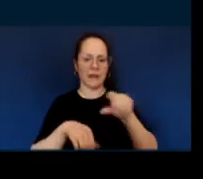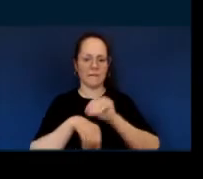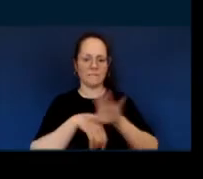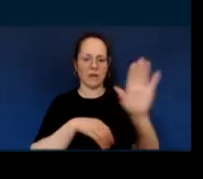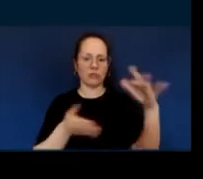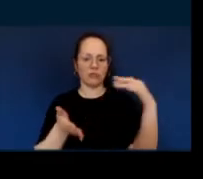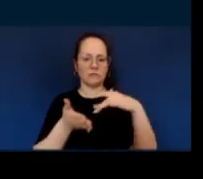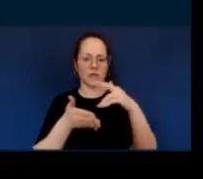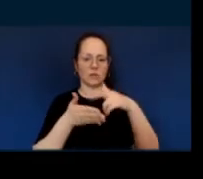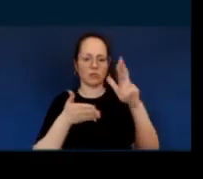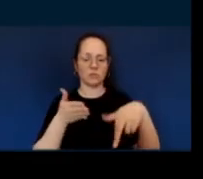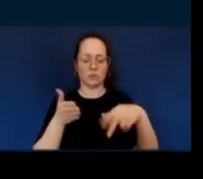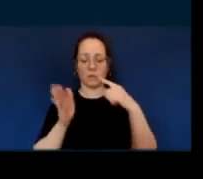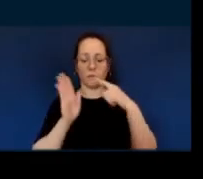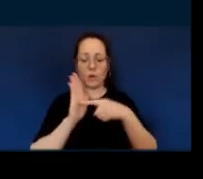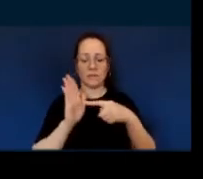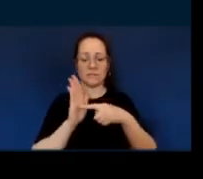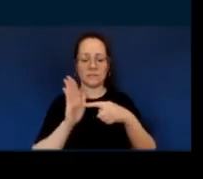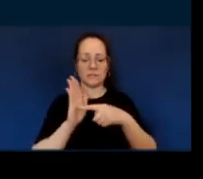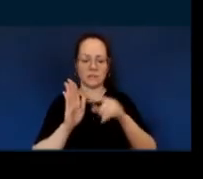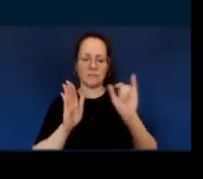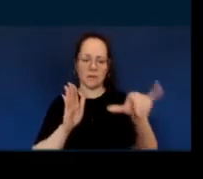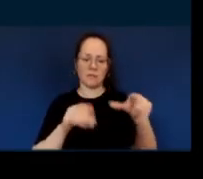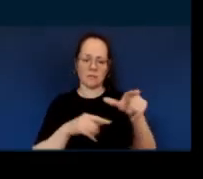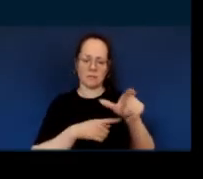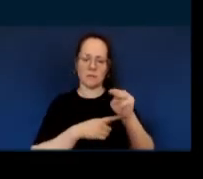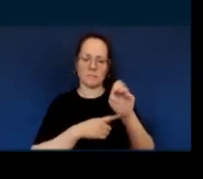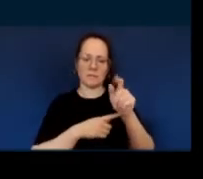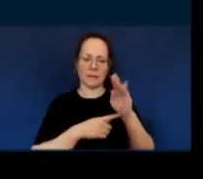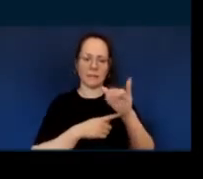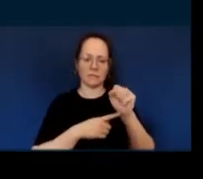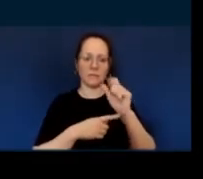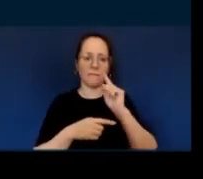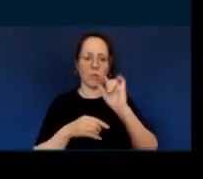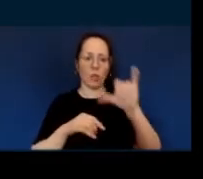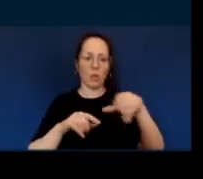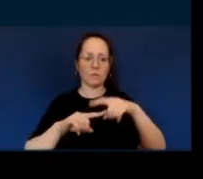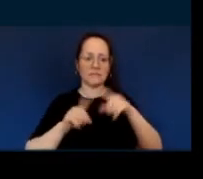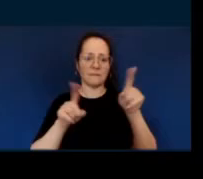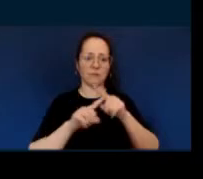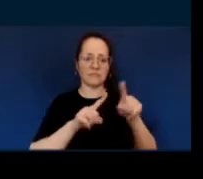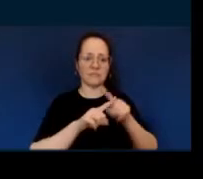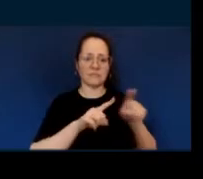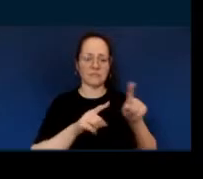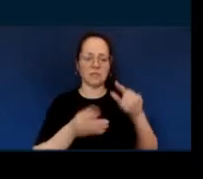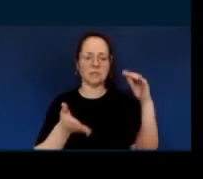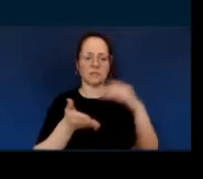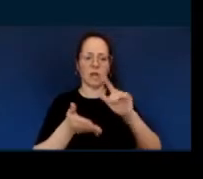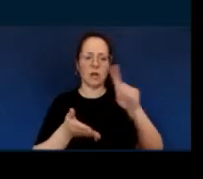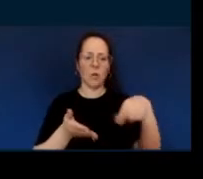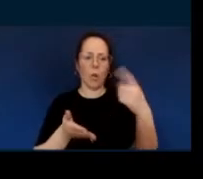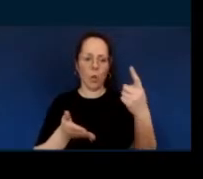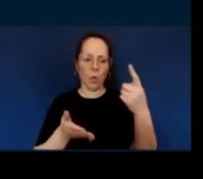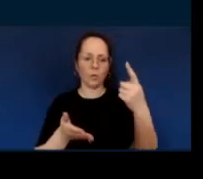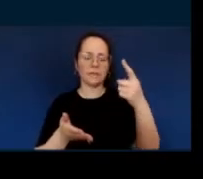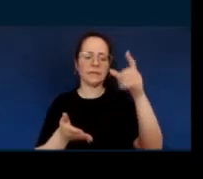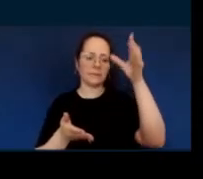AFFECTING DRUG METABOLISM BUT THEN TO IGNORE THOSE DIFFERENCES, STUDY ONLY MEN, AND EXTRAPOLATE THOSE RESULTS TO